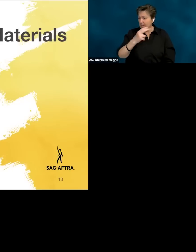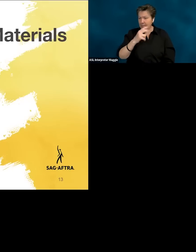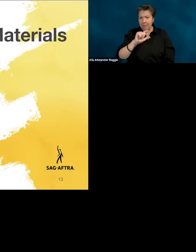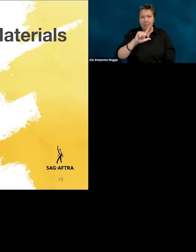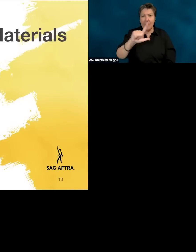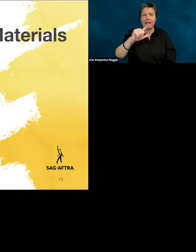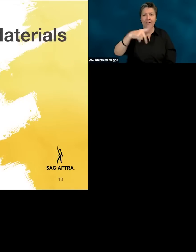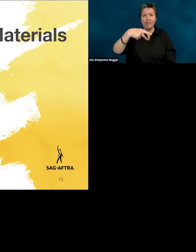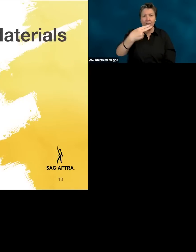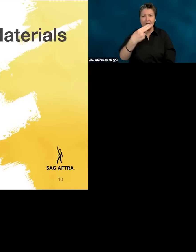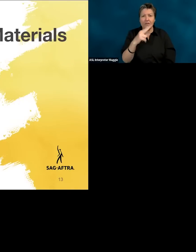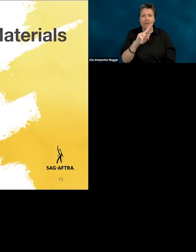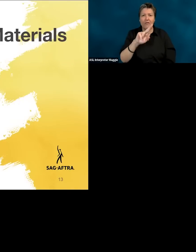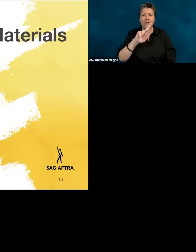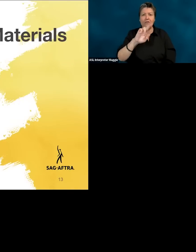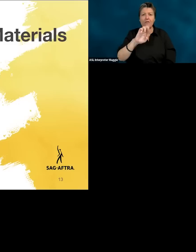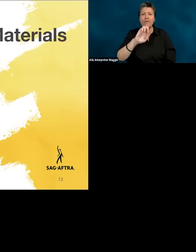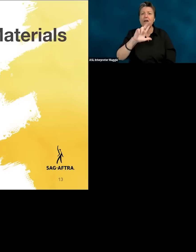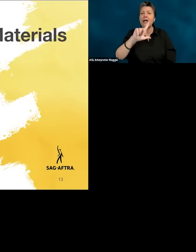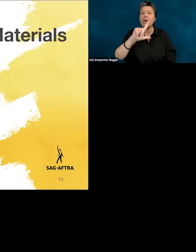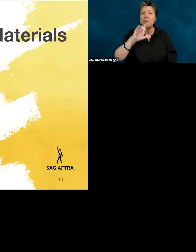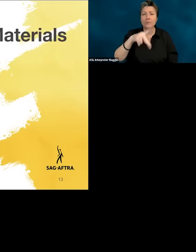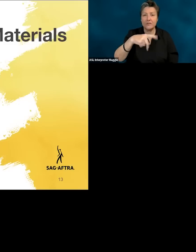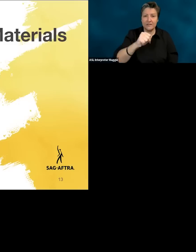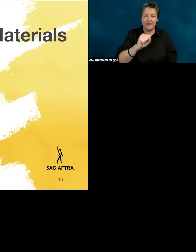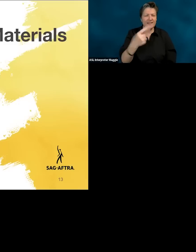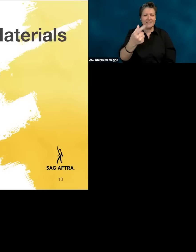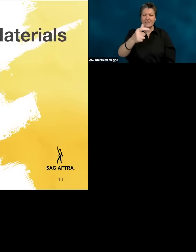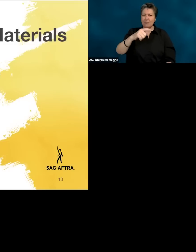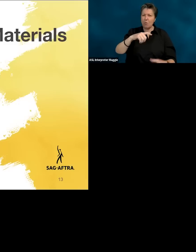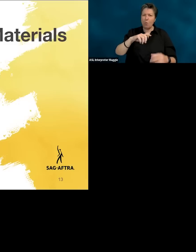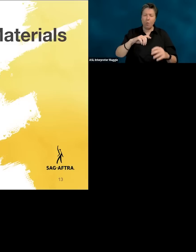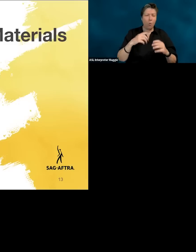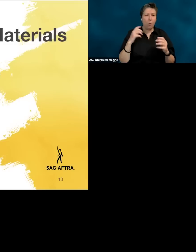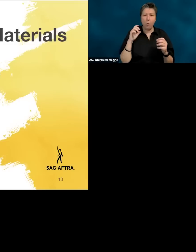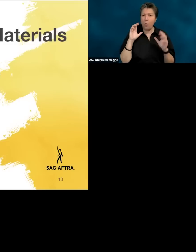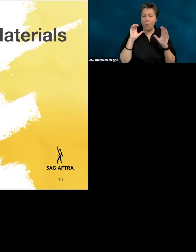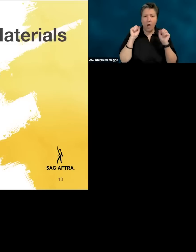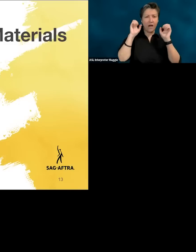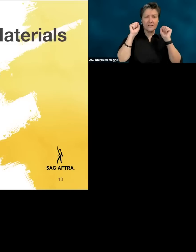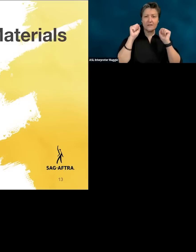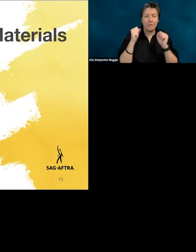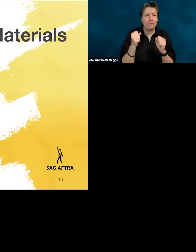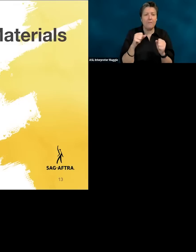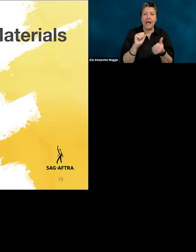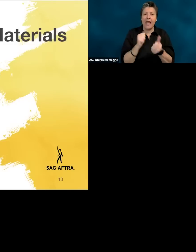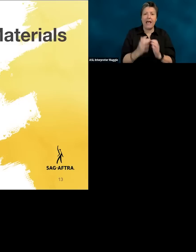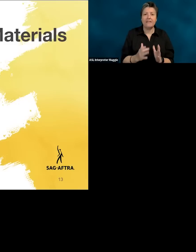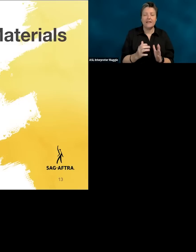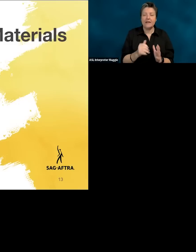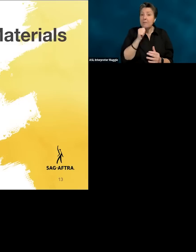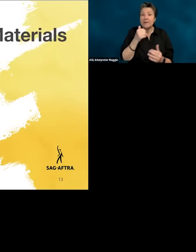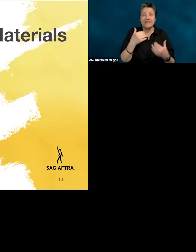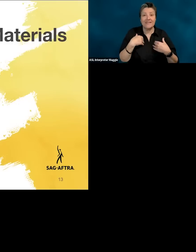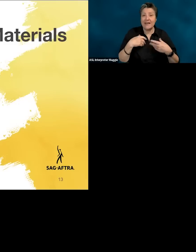But I don't think he has a chance of winning a gold medal in let's say basketball if he's competing against